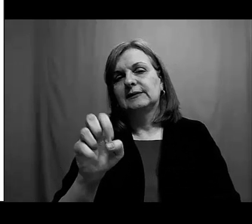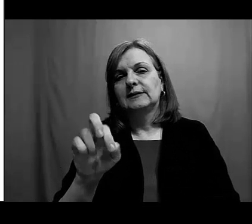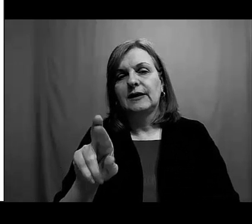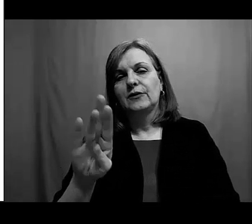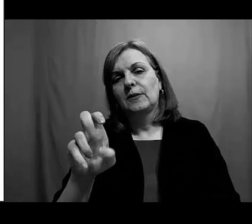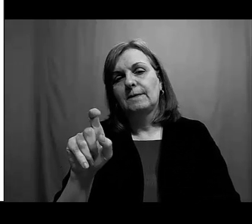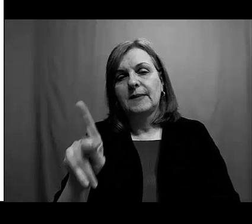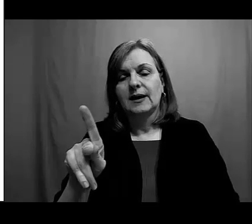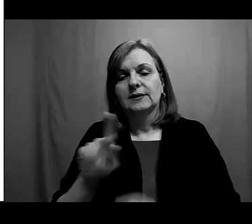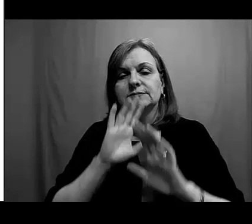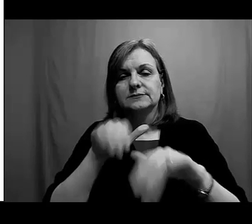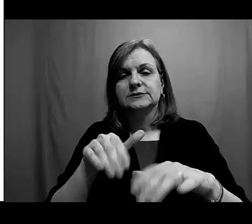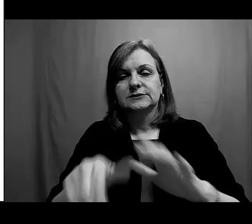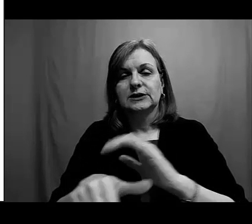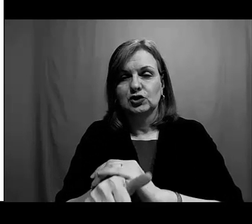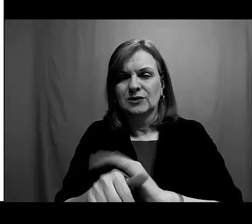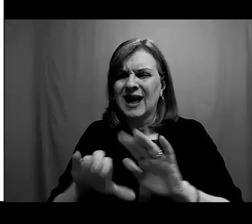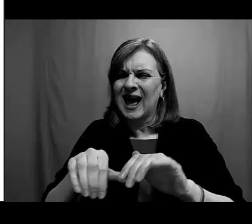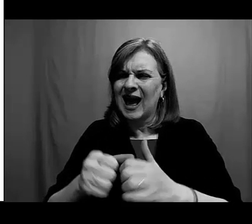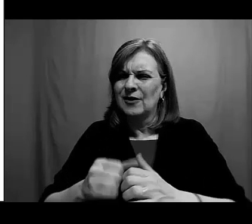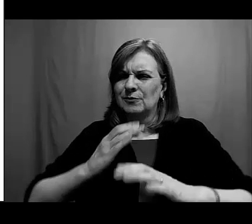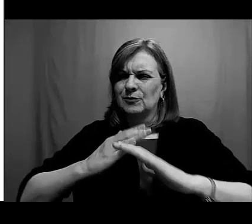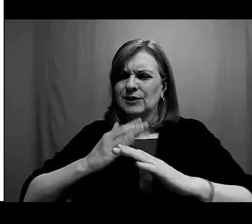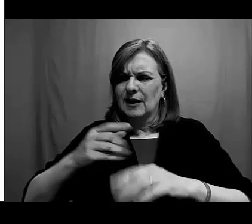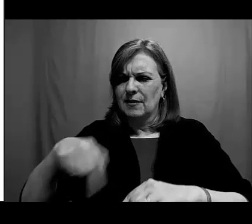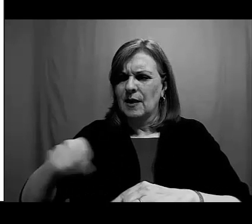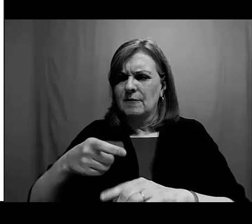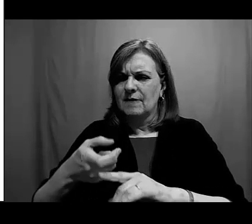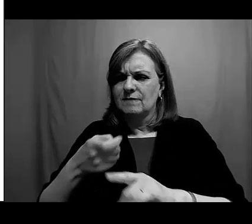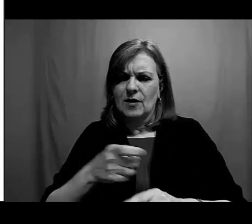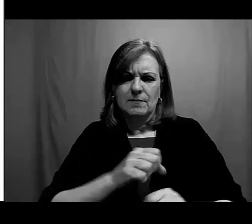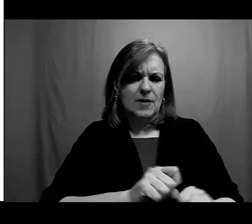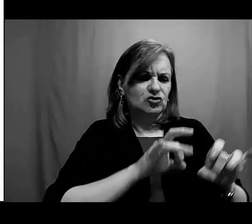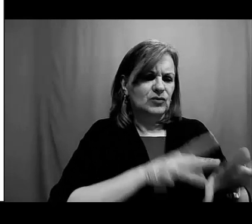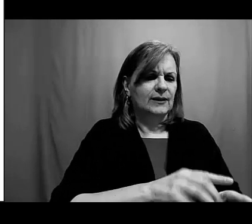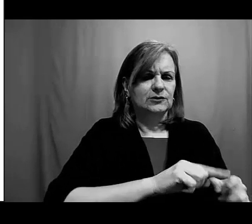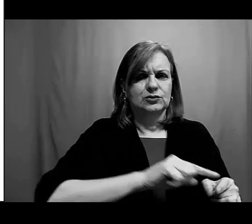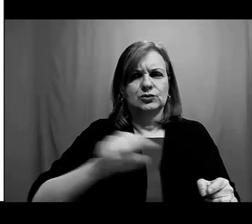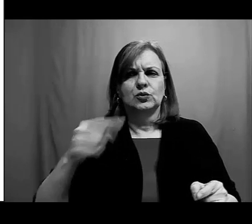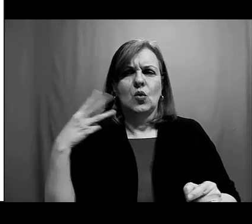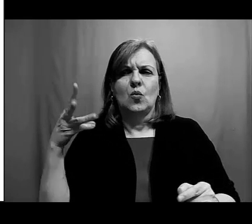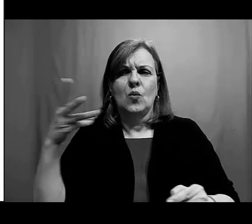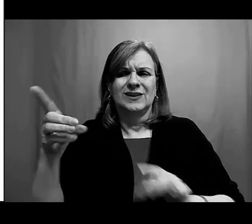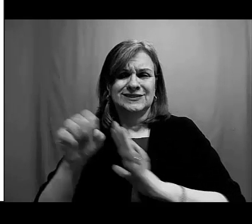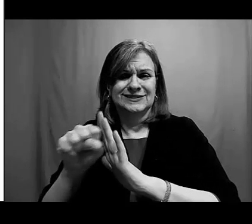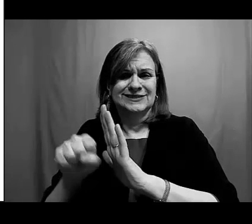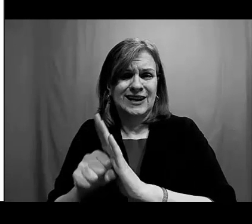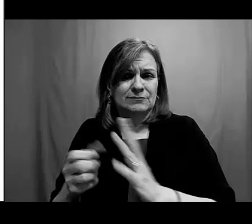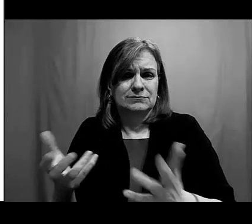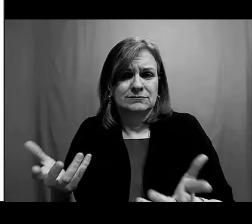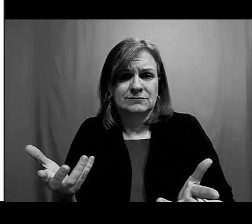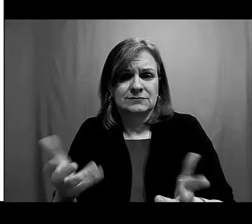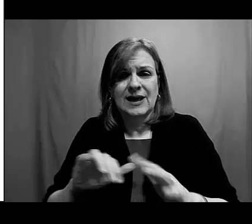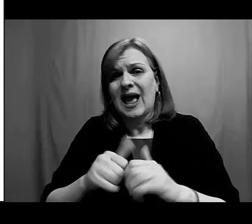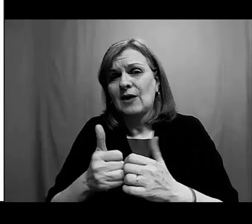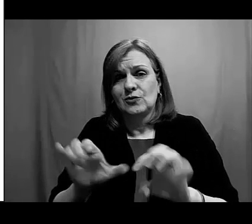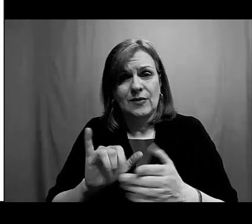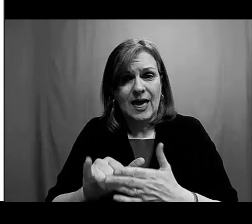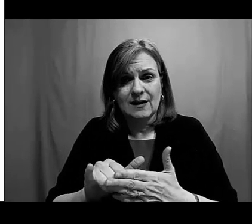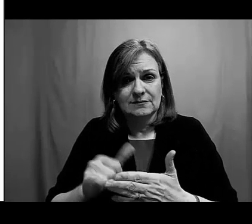sea turtles -- how do you set up a conservation effort that goes from Australia to Washington state!?!?!